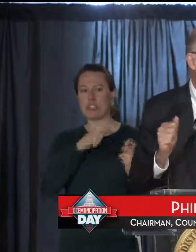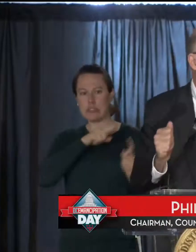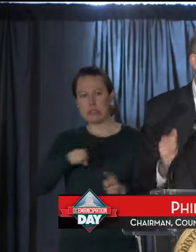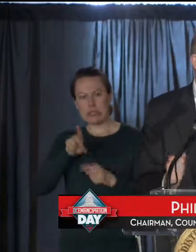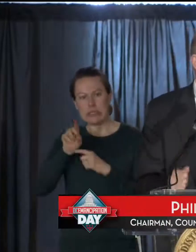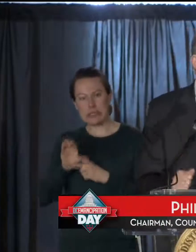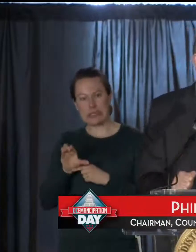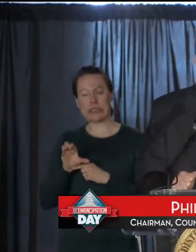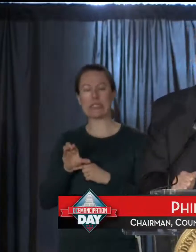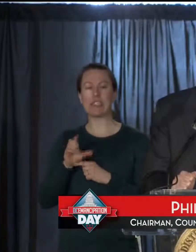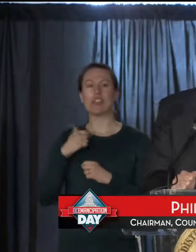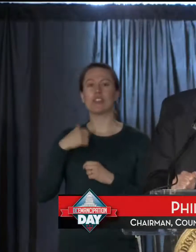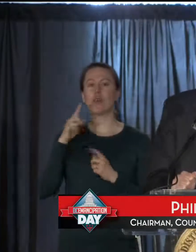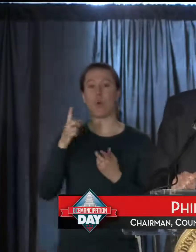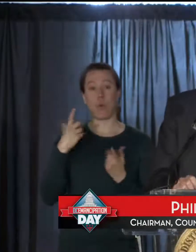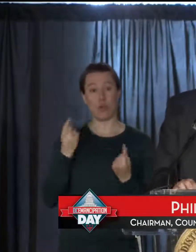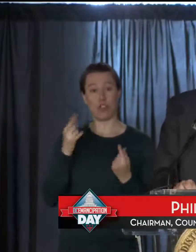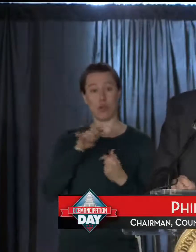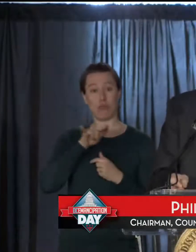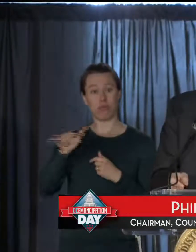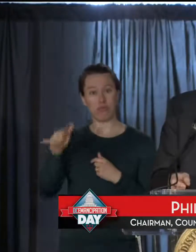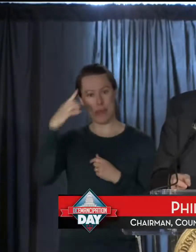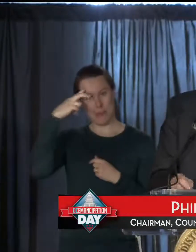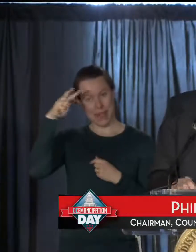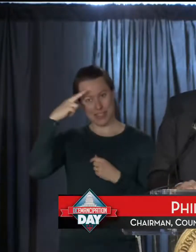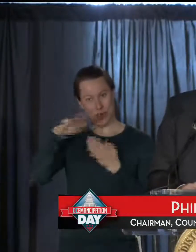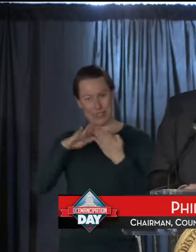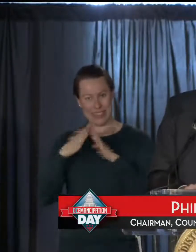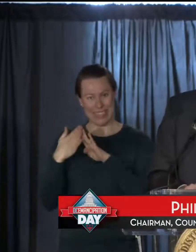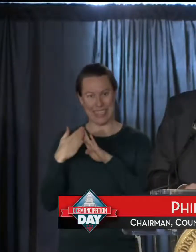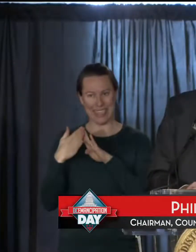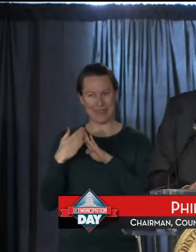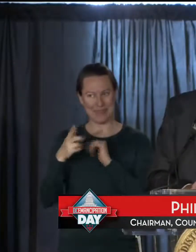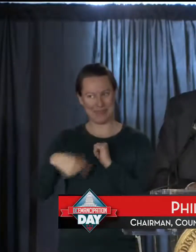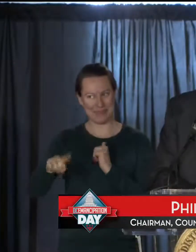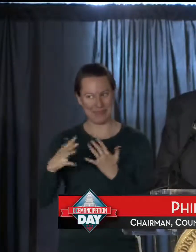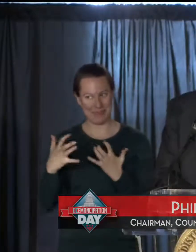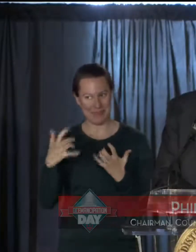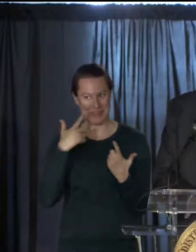COLUMBIA SO I WENT TO MEXICO CITY, AND WHY DO I MENTION THAT?